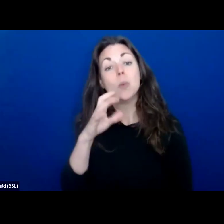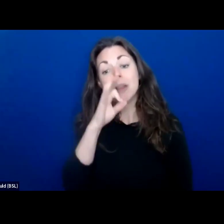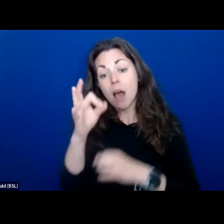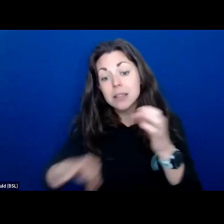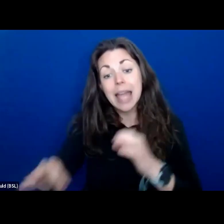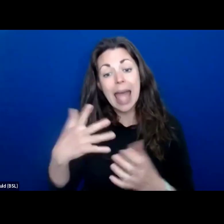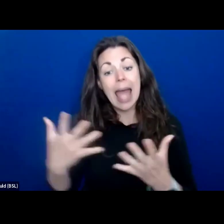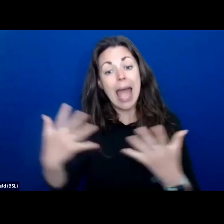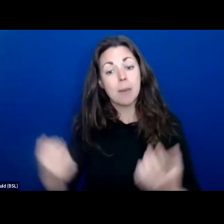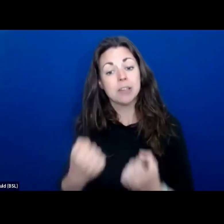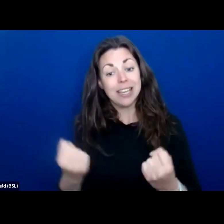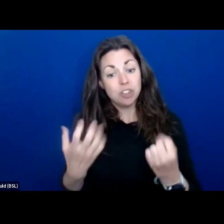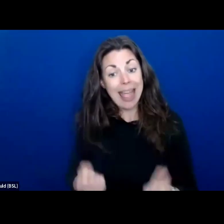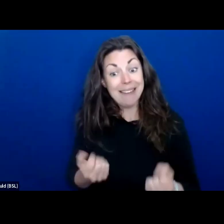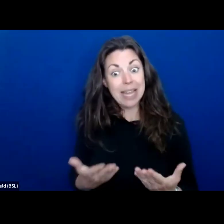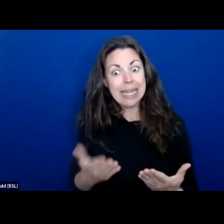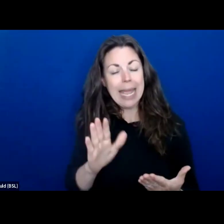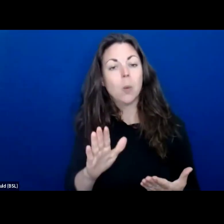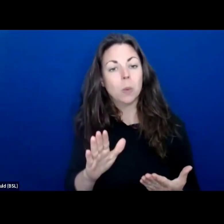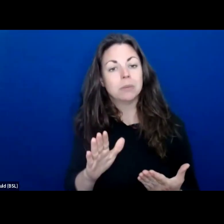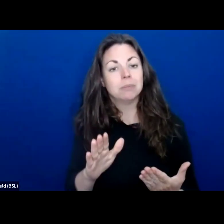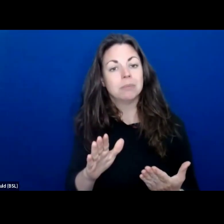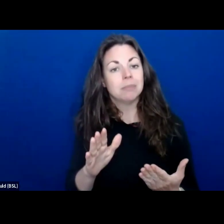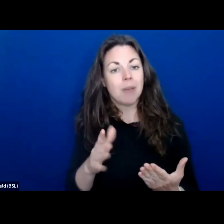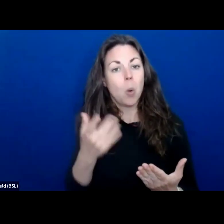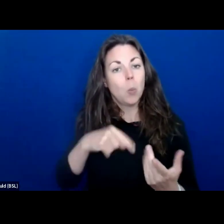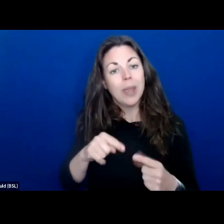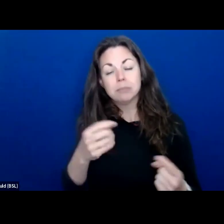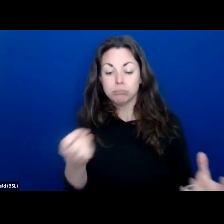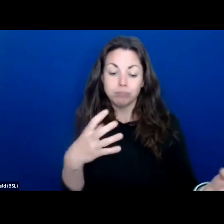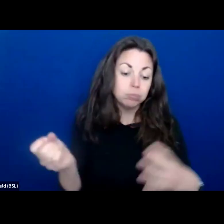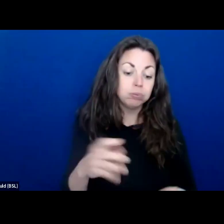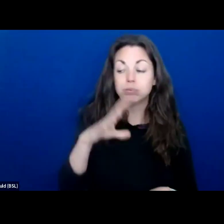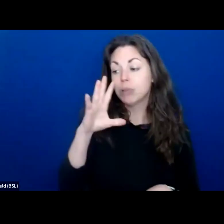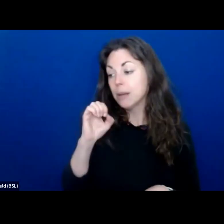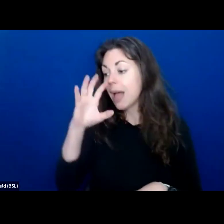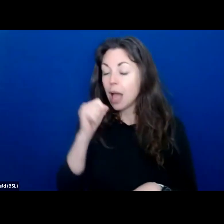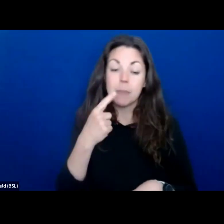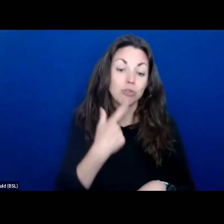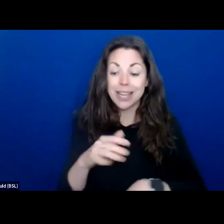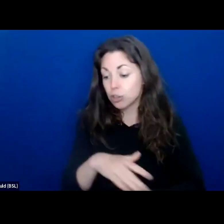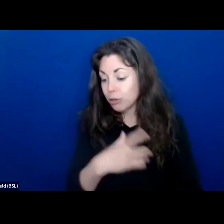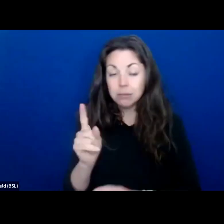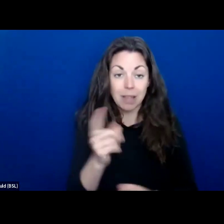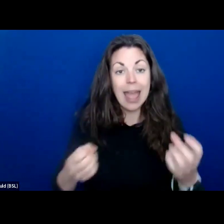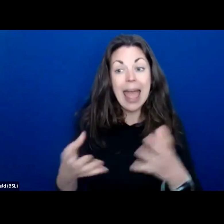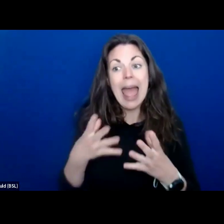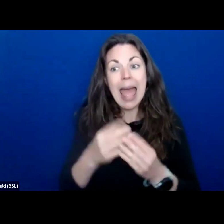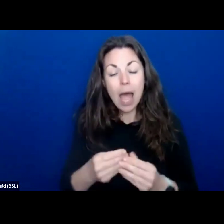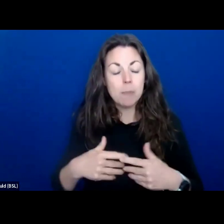work at any given time, and I think that's helped quite a few of us to feel more able to communicate